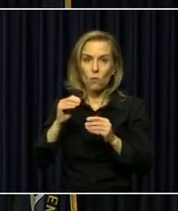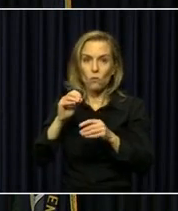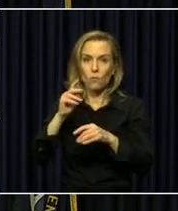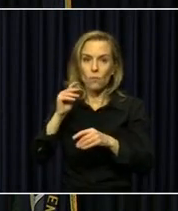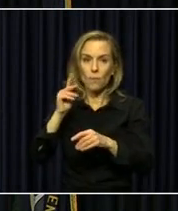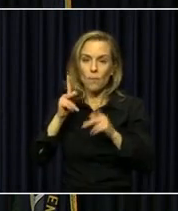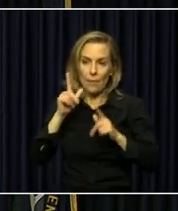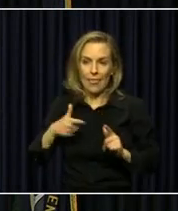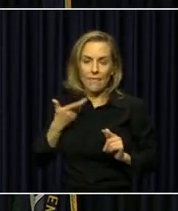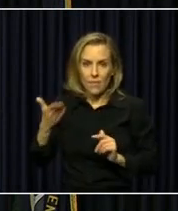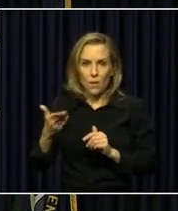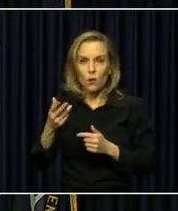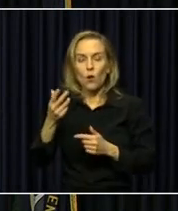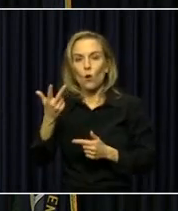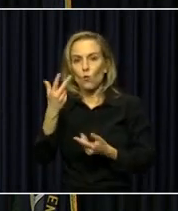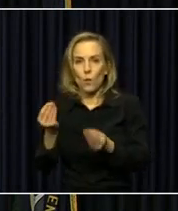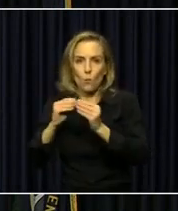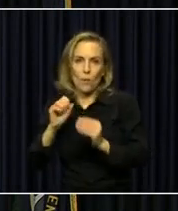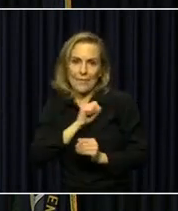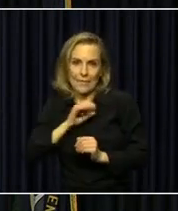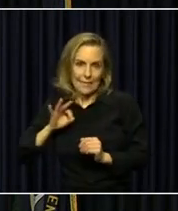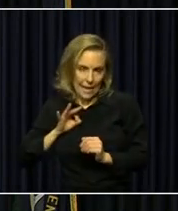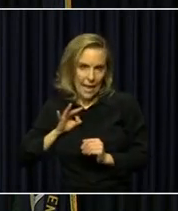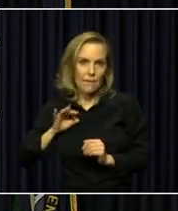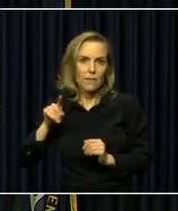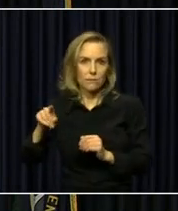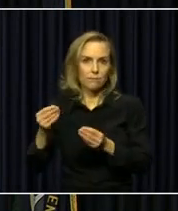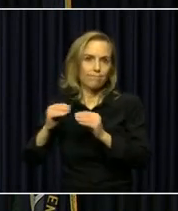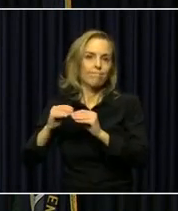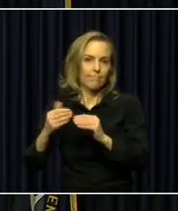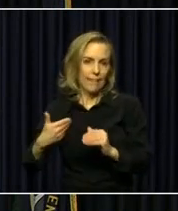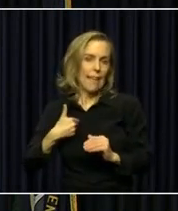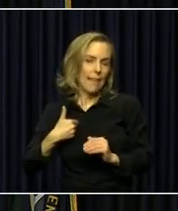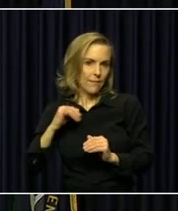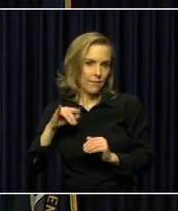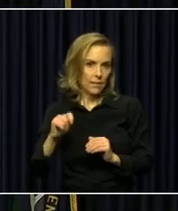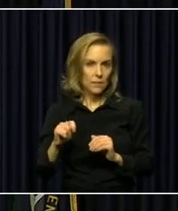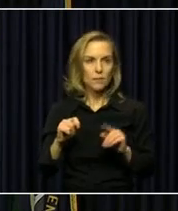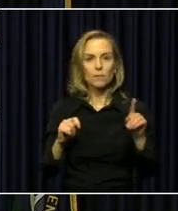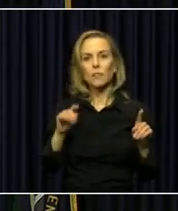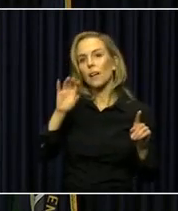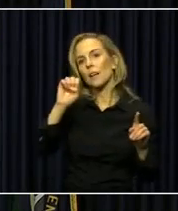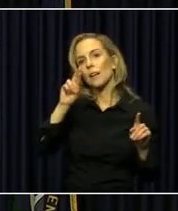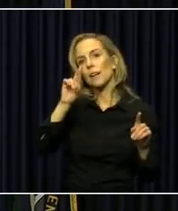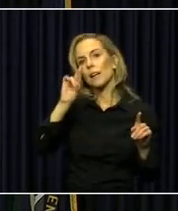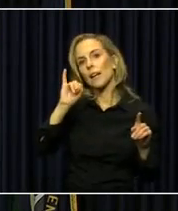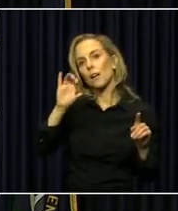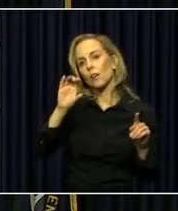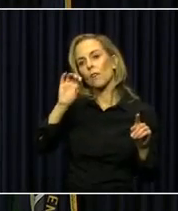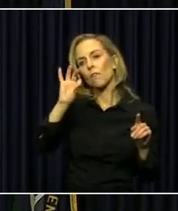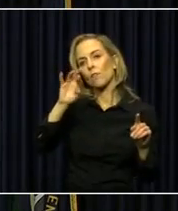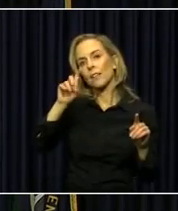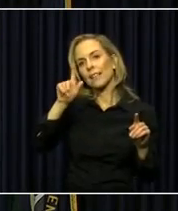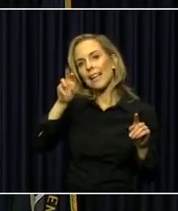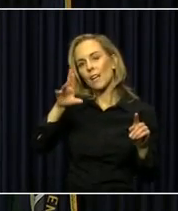WONDERFUL PERSON THAT WE LOST. SO THIS IS PERSONAL.